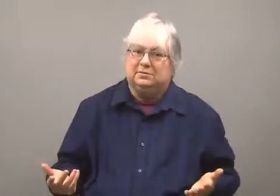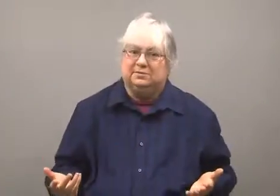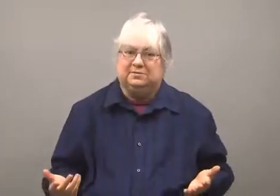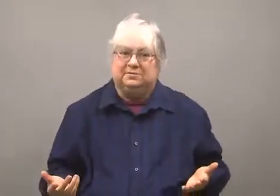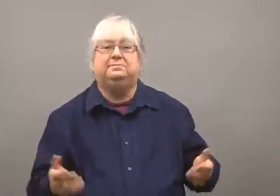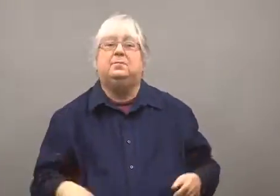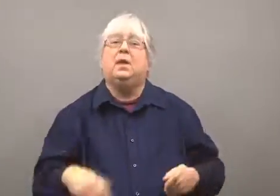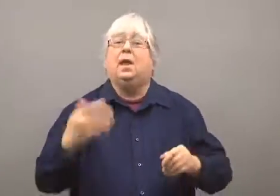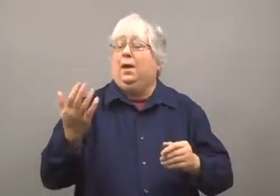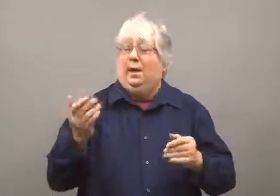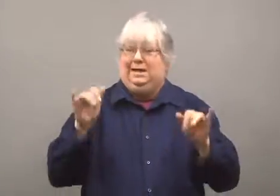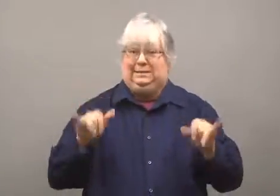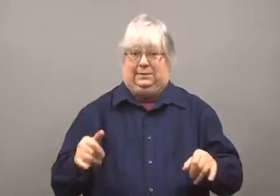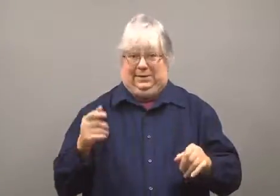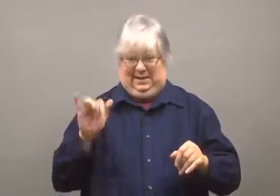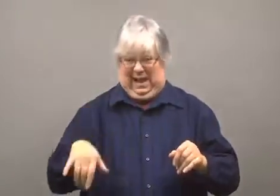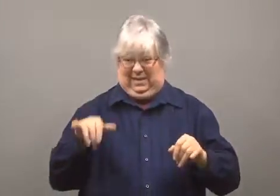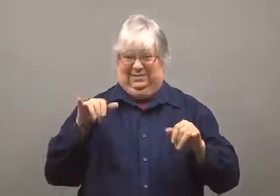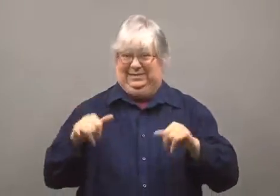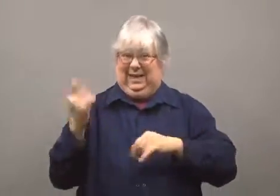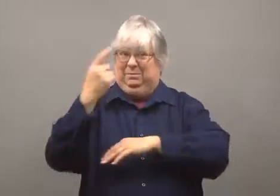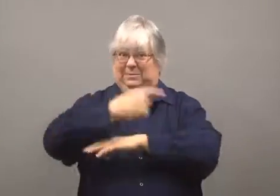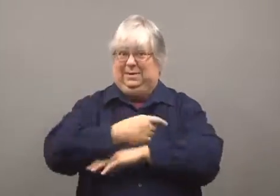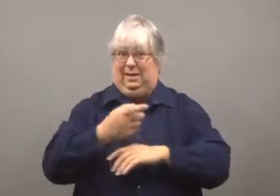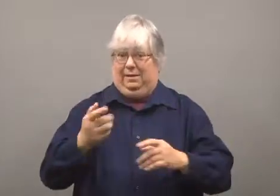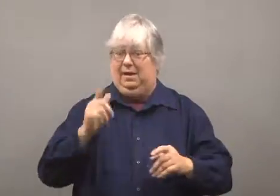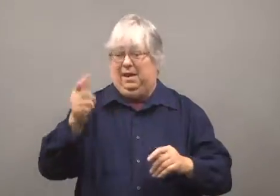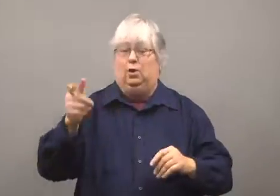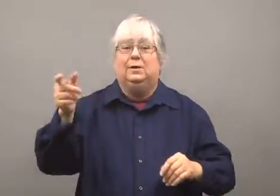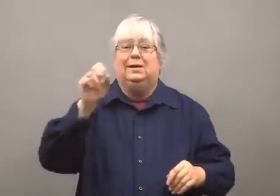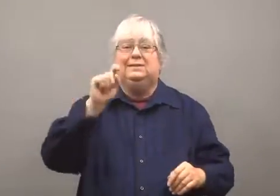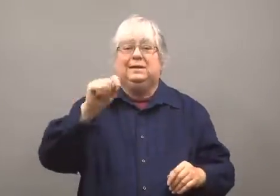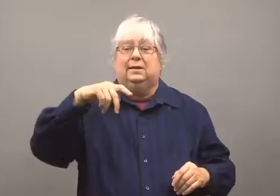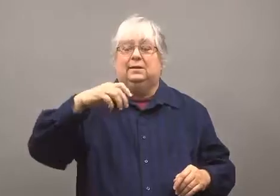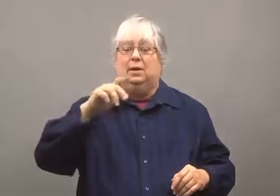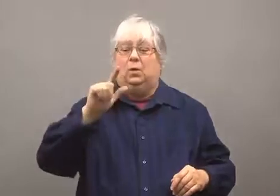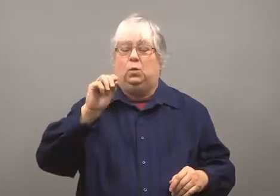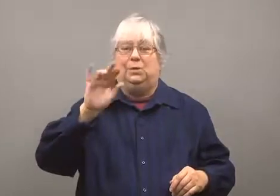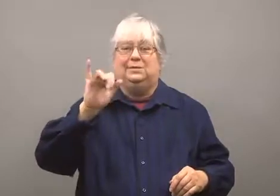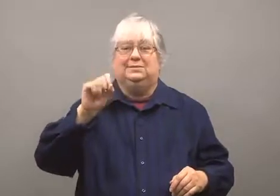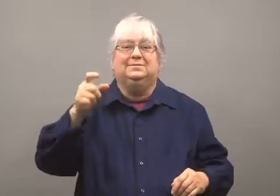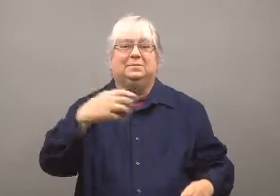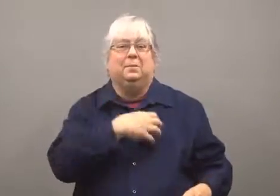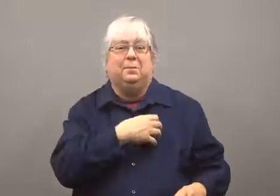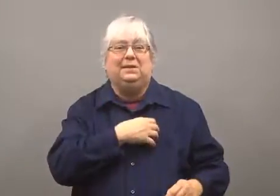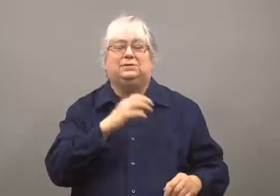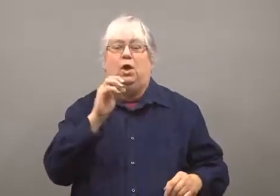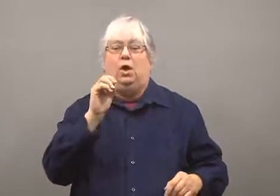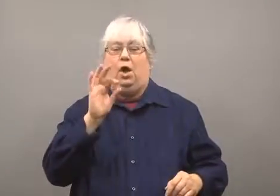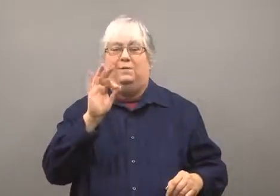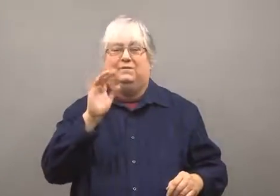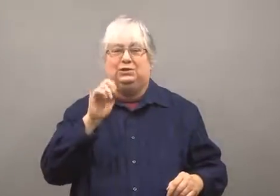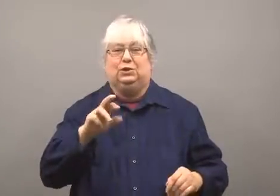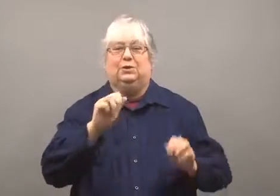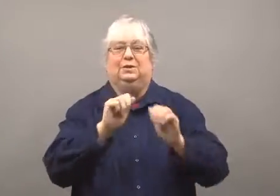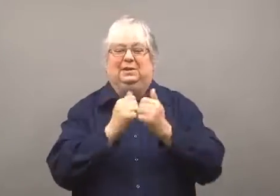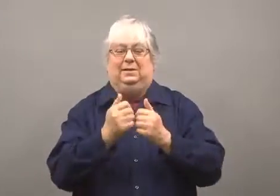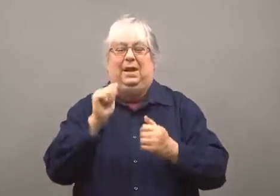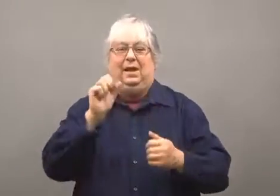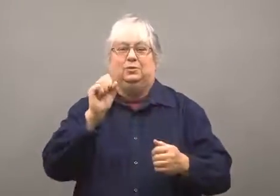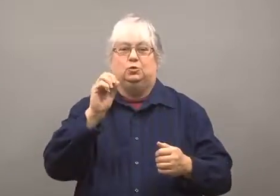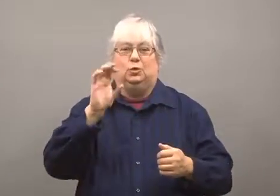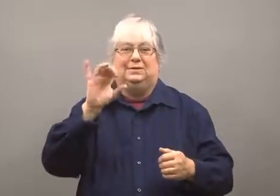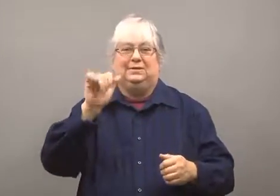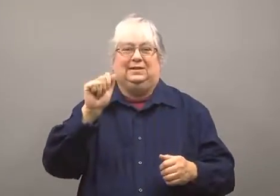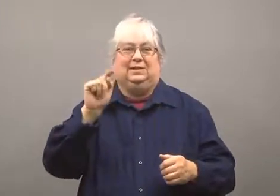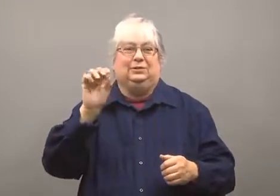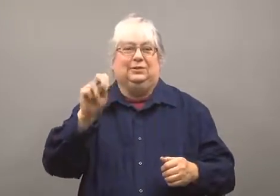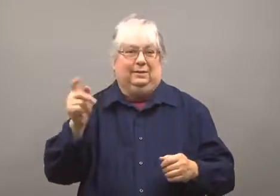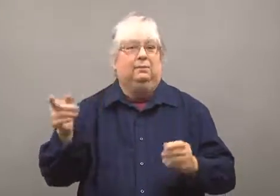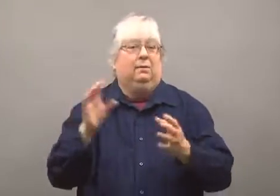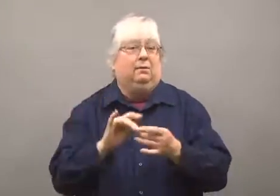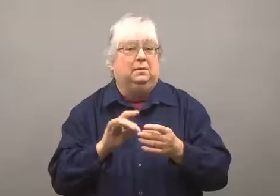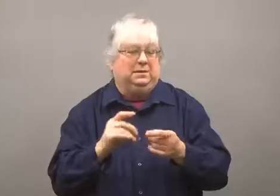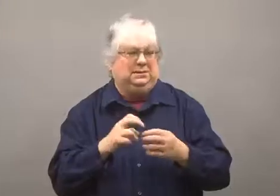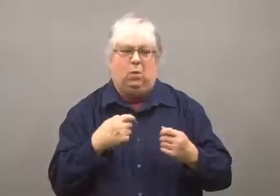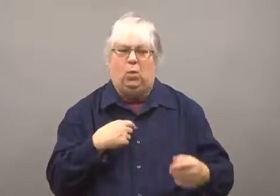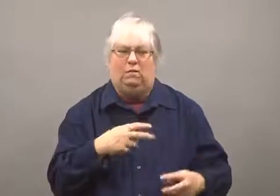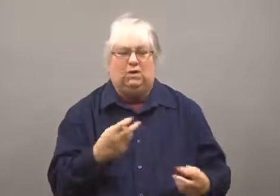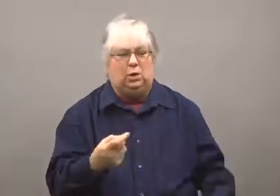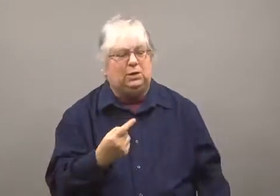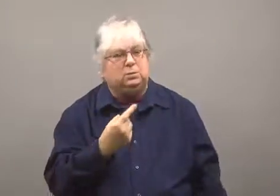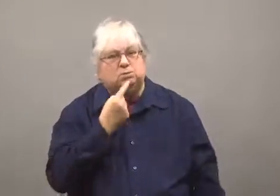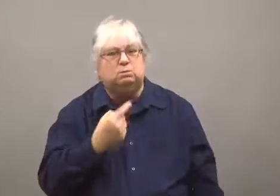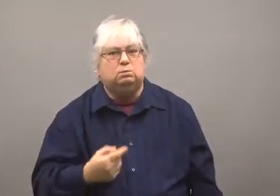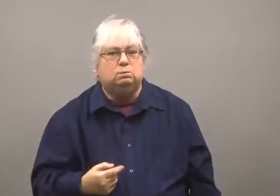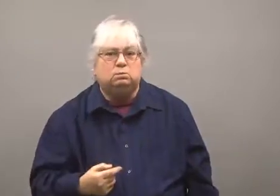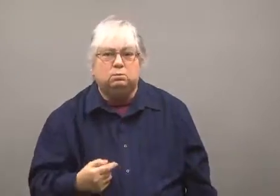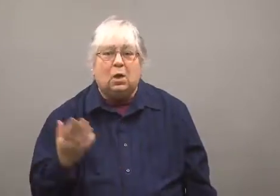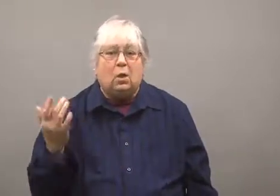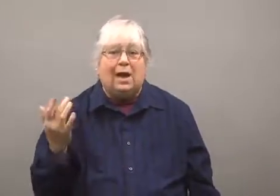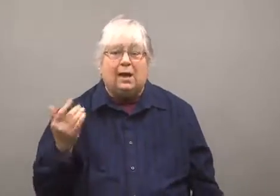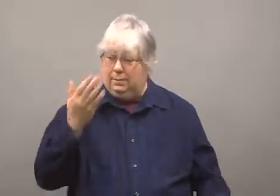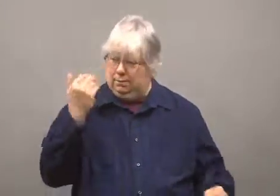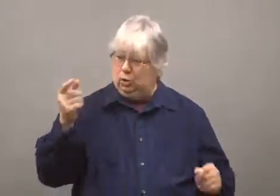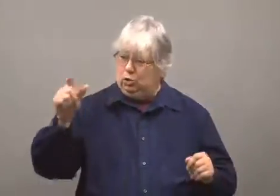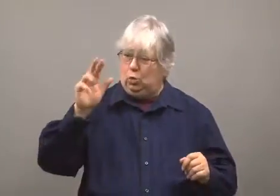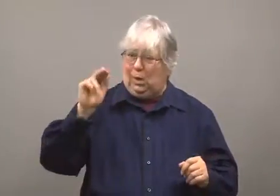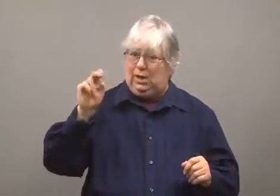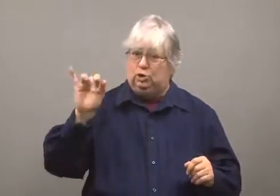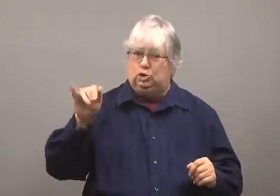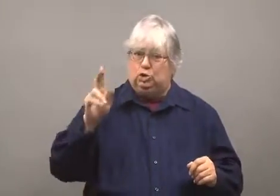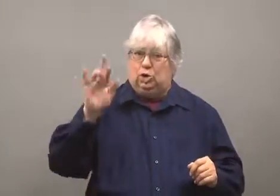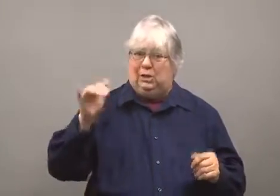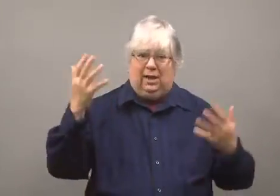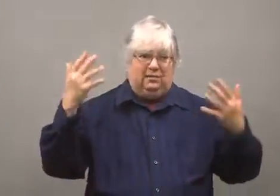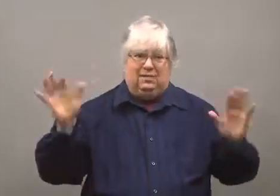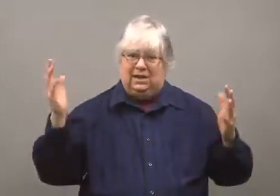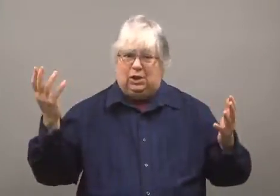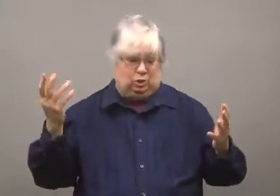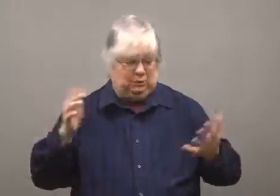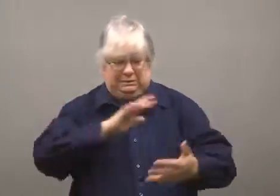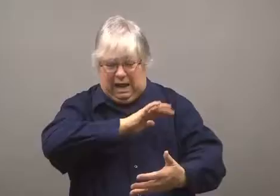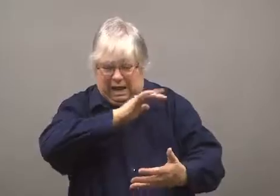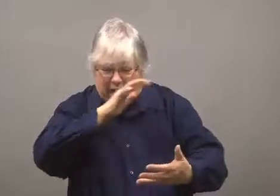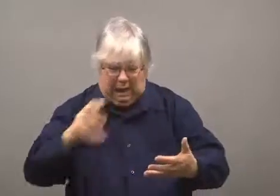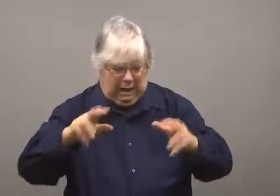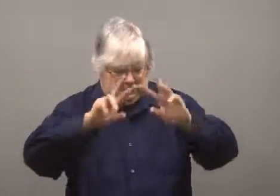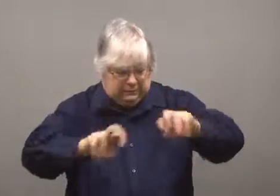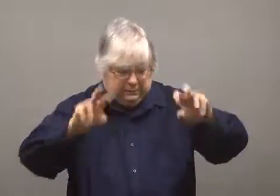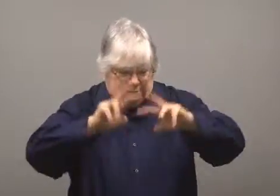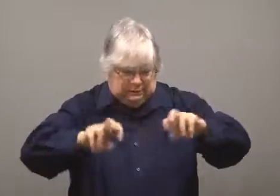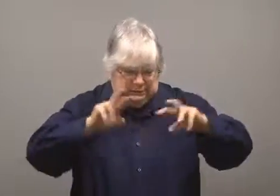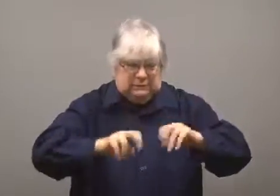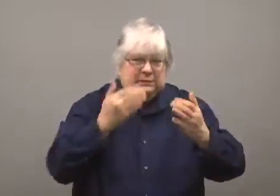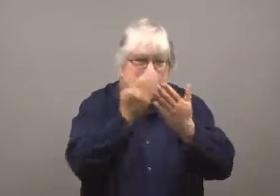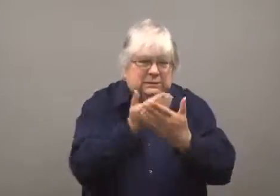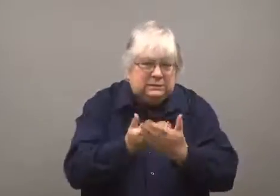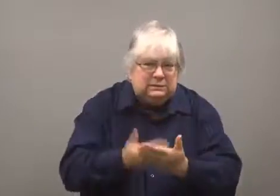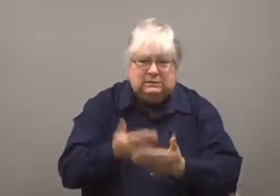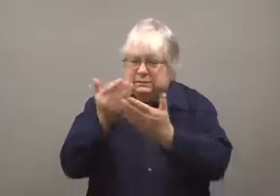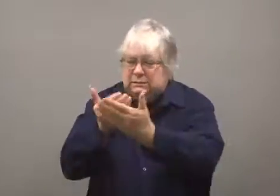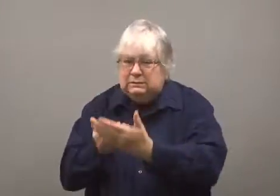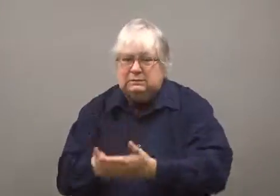The same day, the St. Louis Police Officers Association said they were very disappointed.